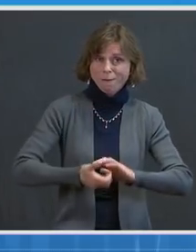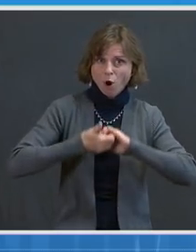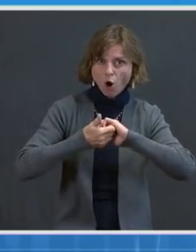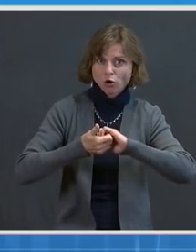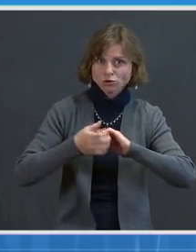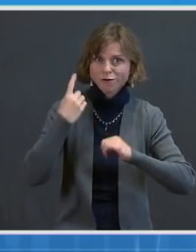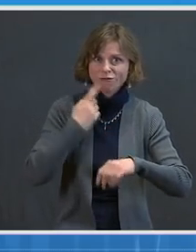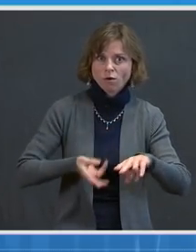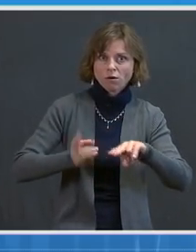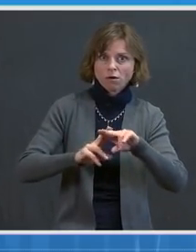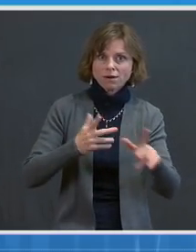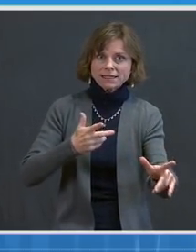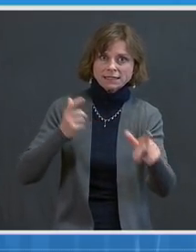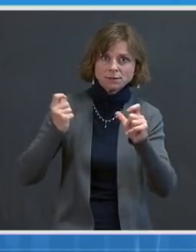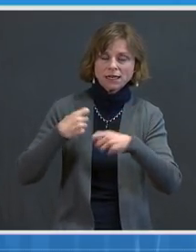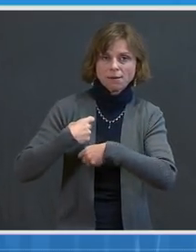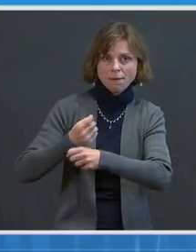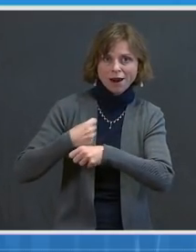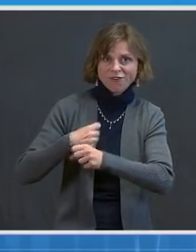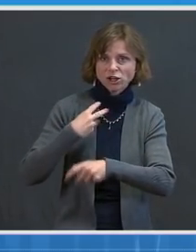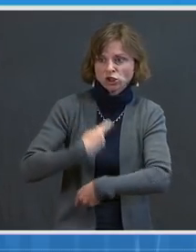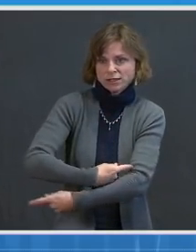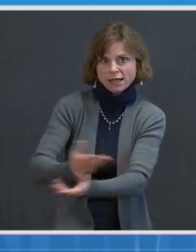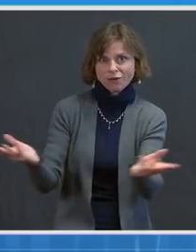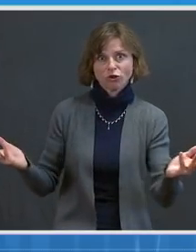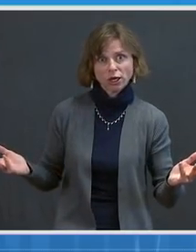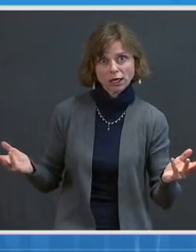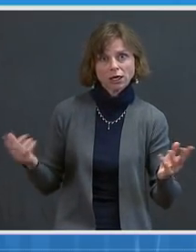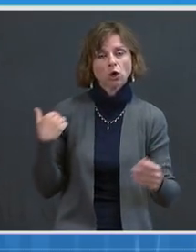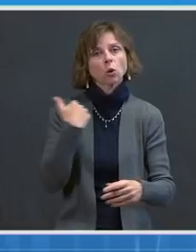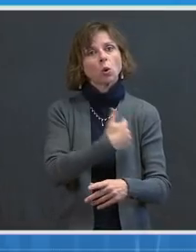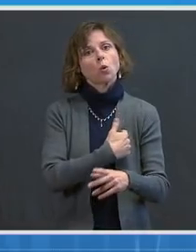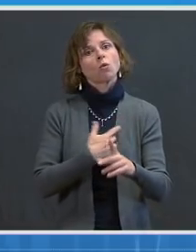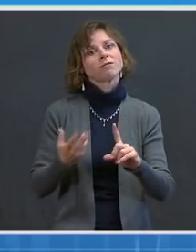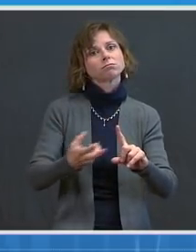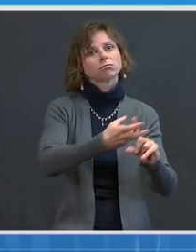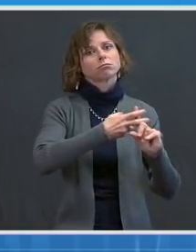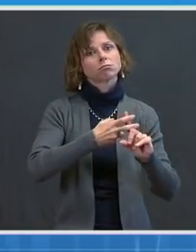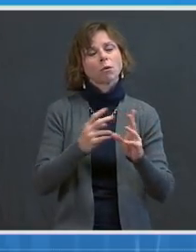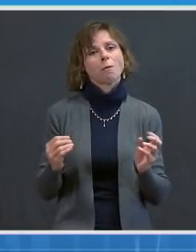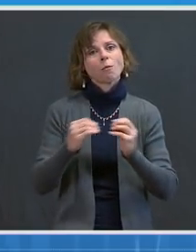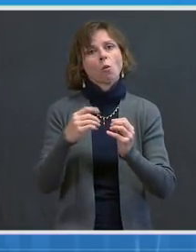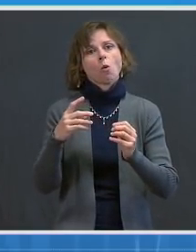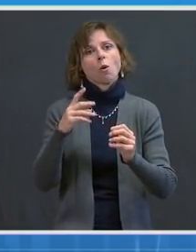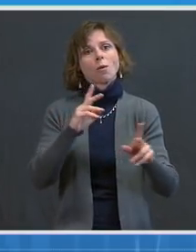We've surged the number of vaccinators. The President has deployed 3,500 federal personnel,